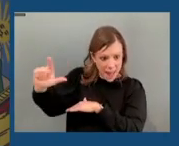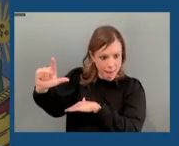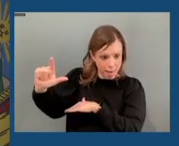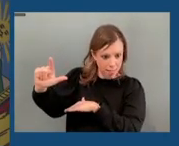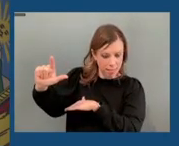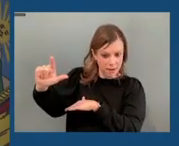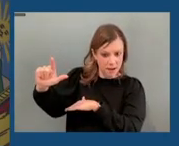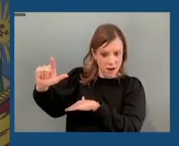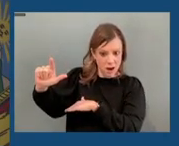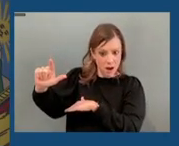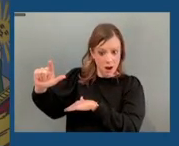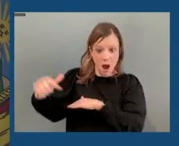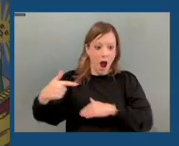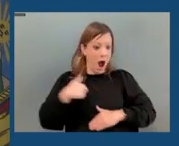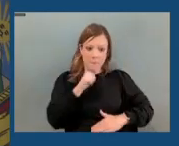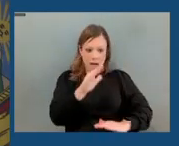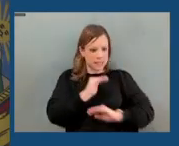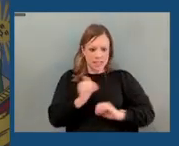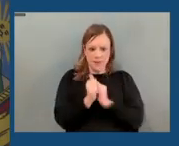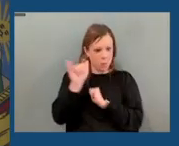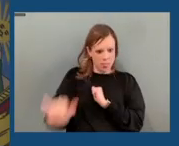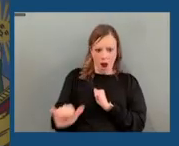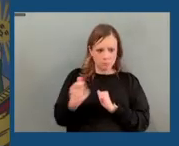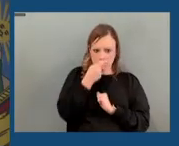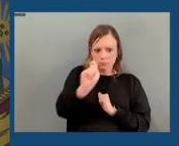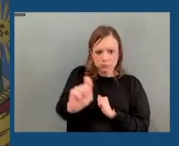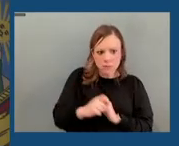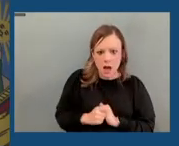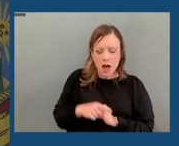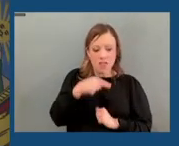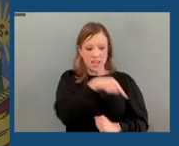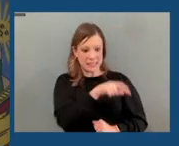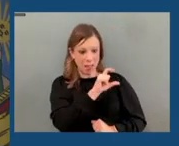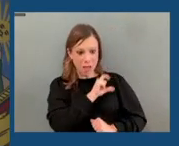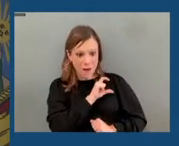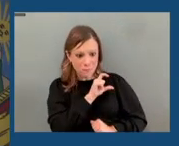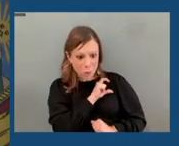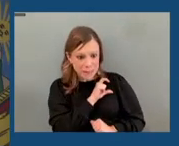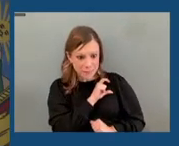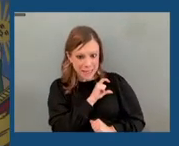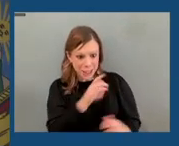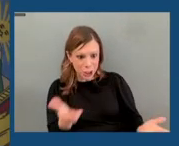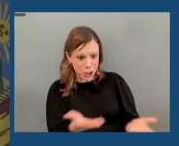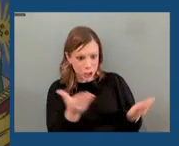I'm not satisfied with that at all. These are law enforcement officers who should never under any